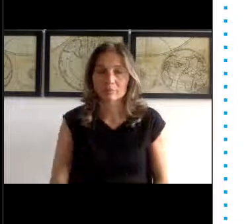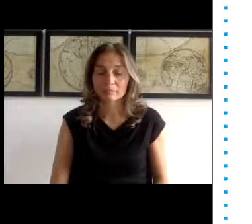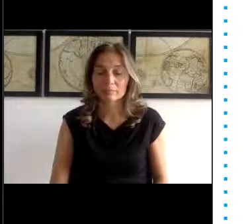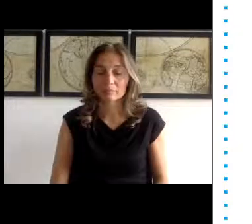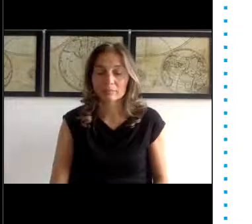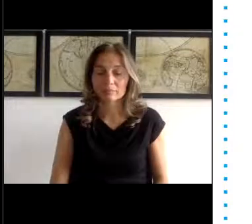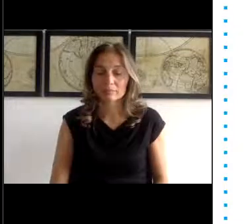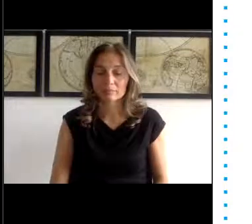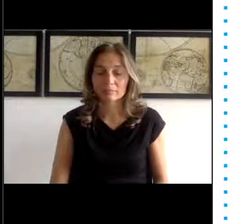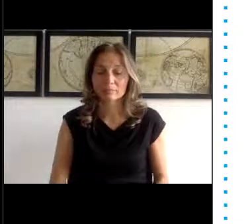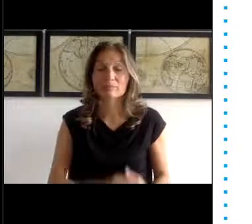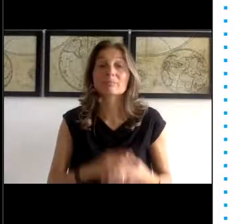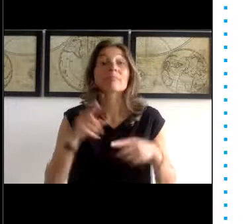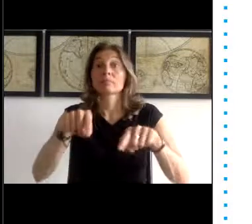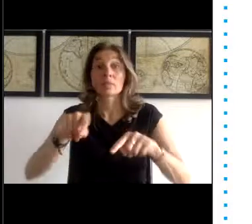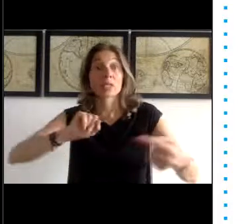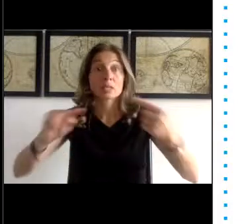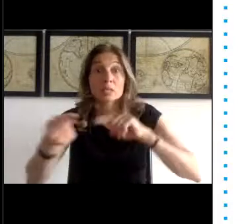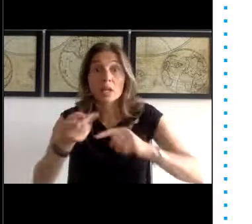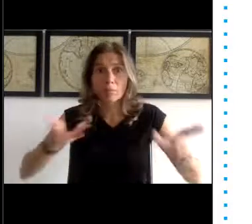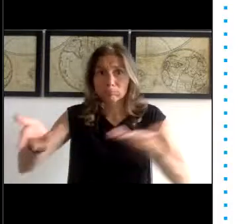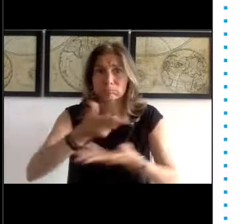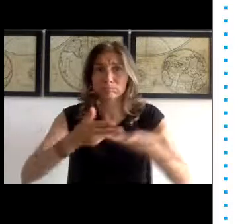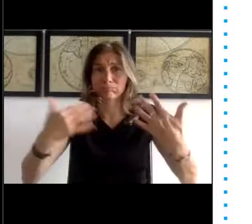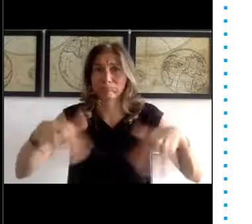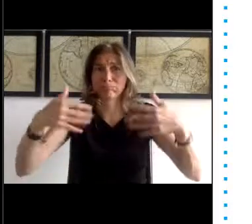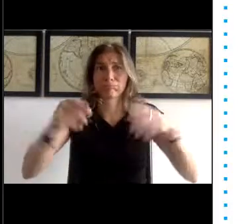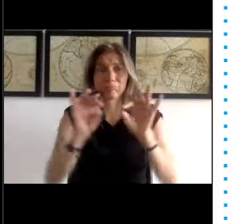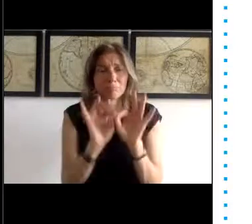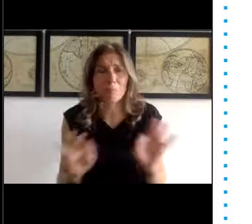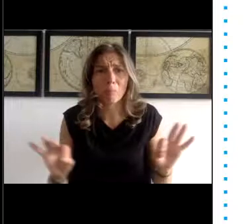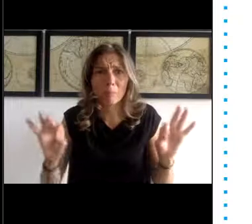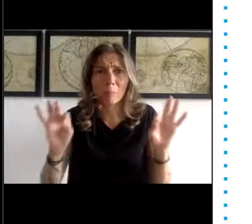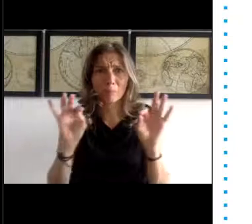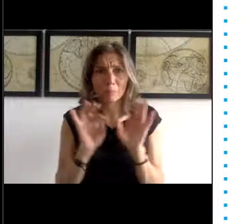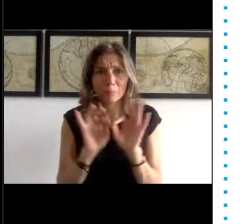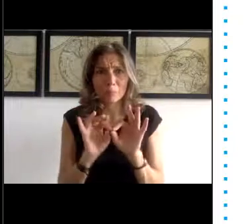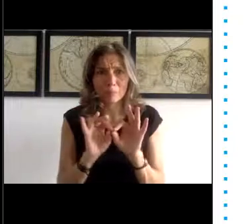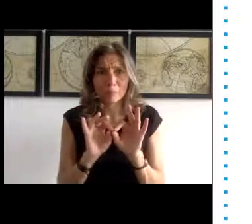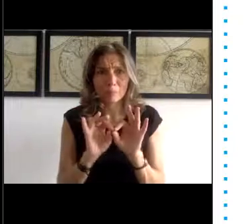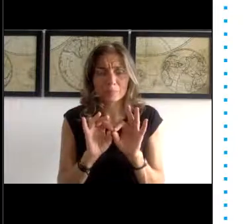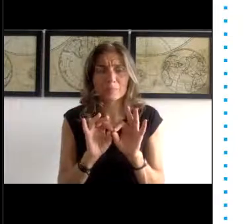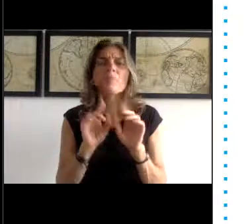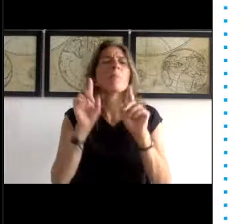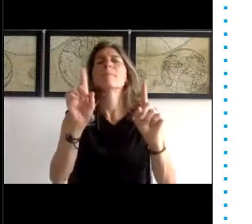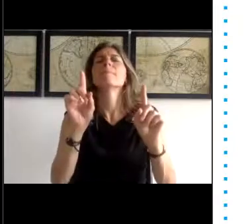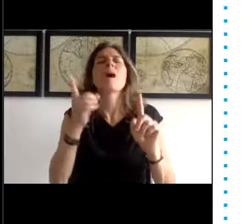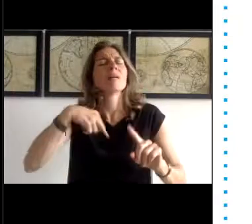I've never had the chance to live in a community other than mine, where no one sees you as a normal person.